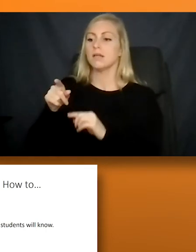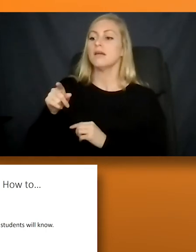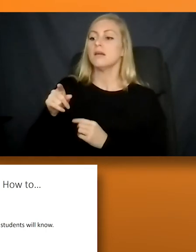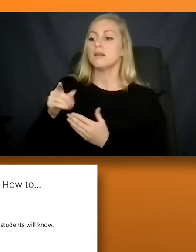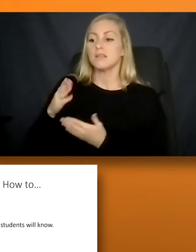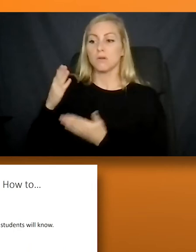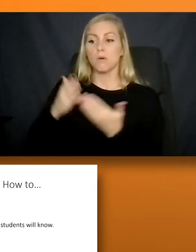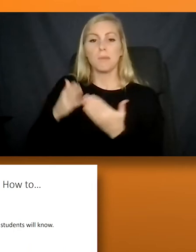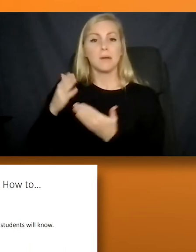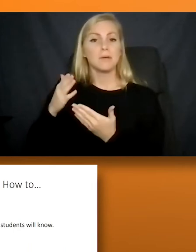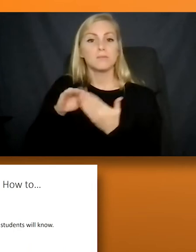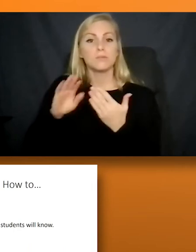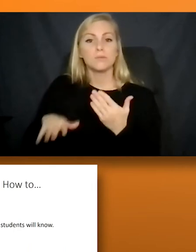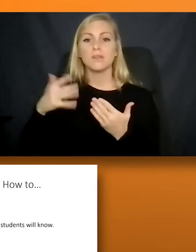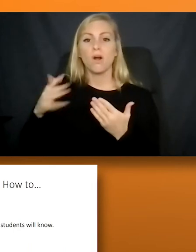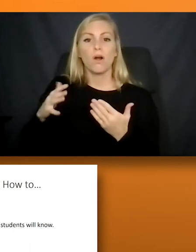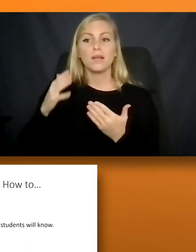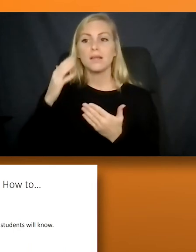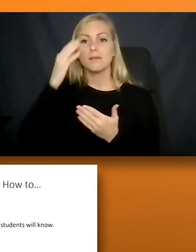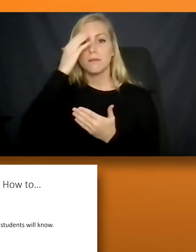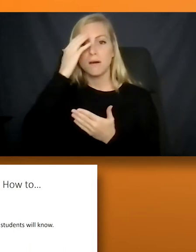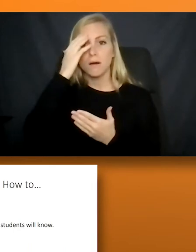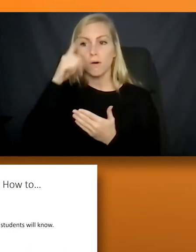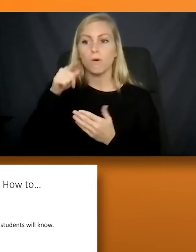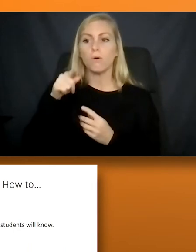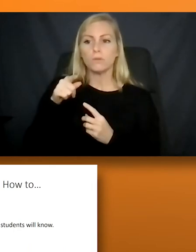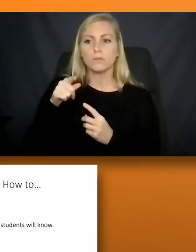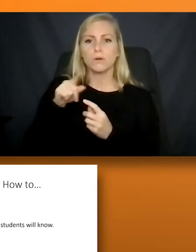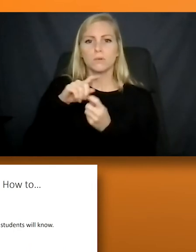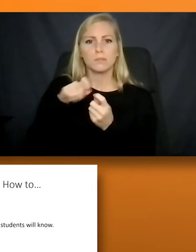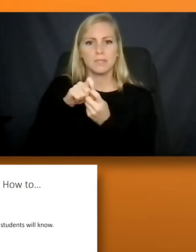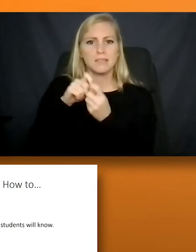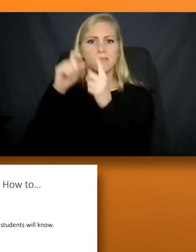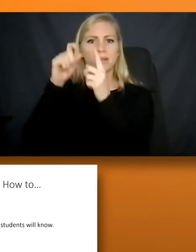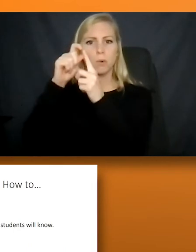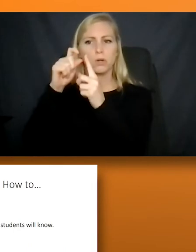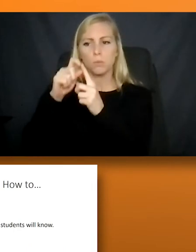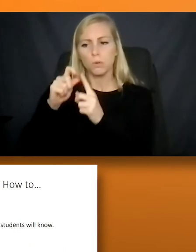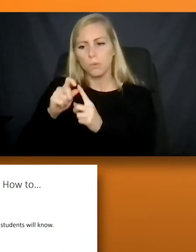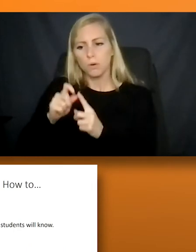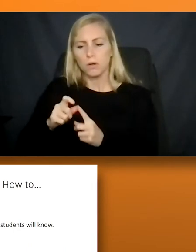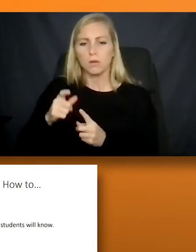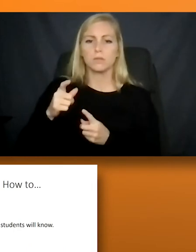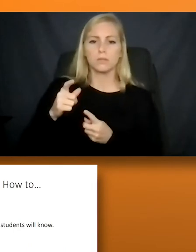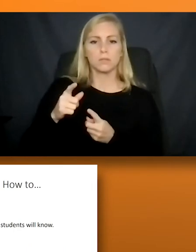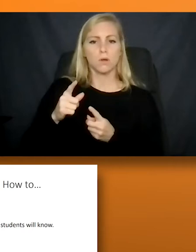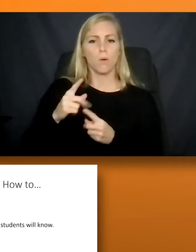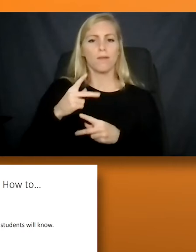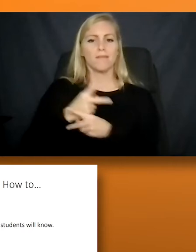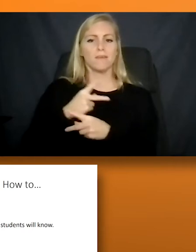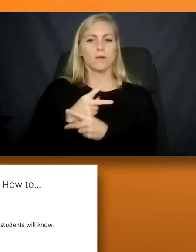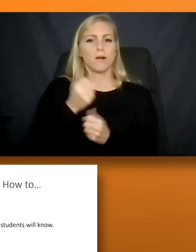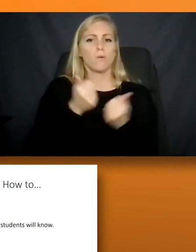your students might know, might not know. Find an organizer that worked for those words. So the last example was a word web.